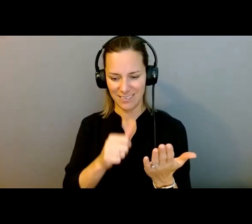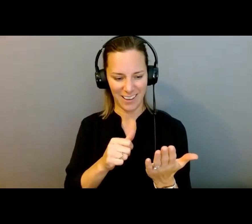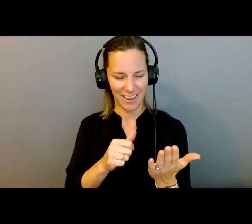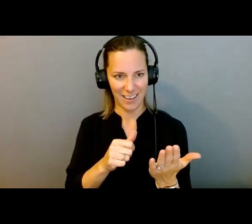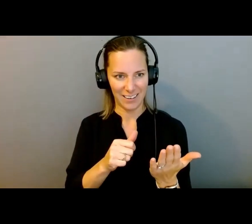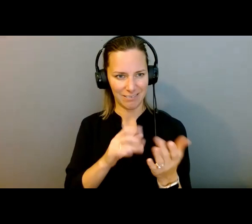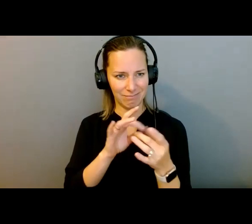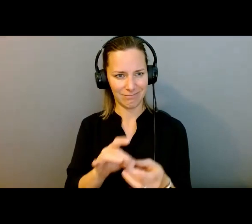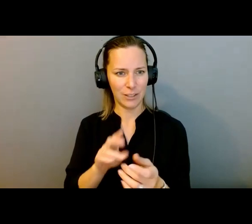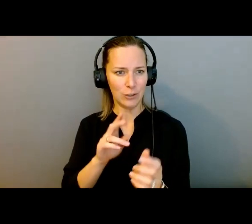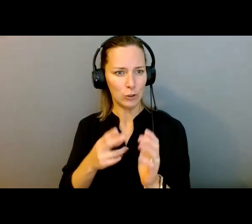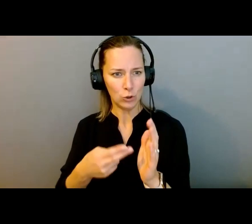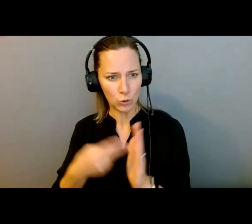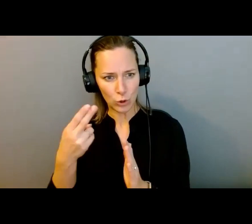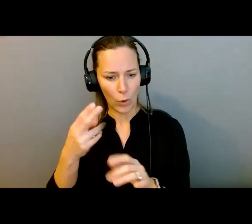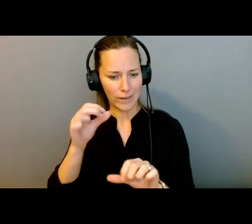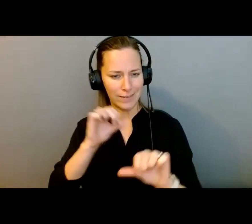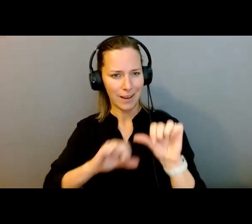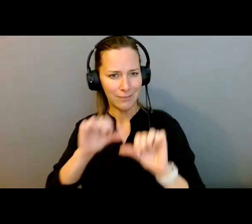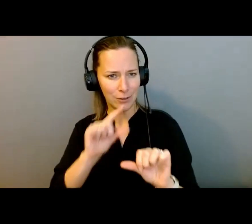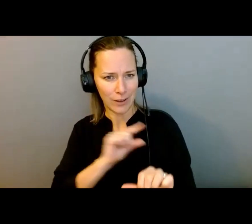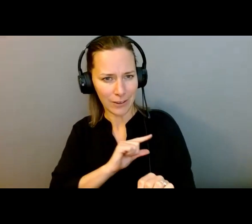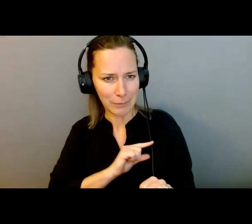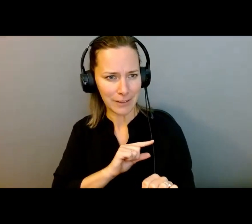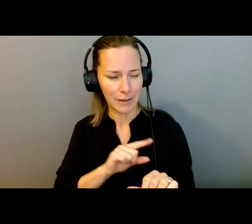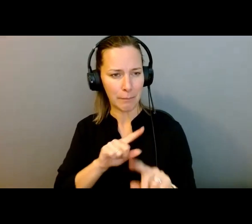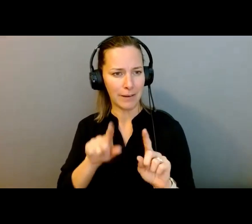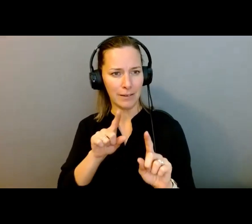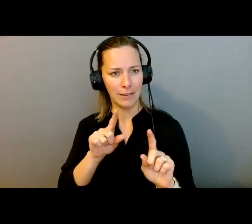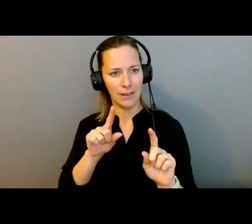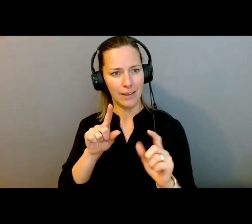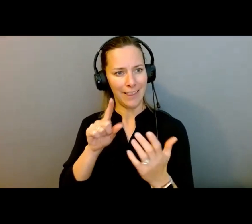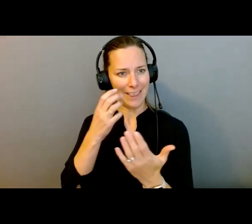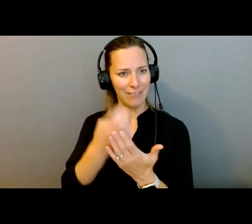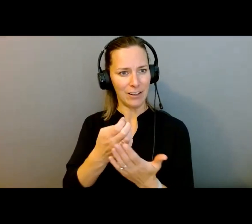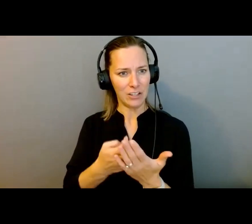truth or scientific credibility and much more to do with whether it suits the power structure as